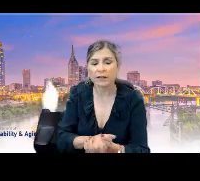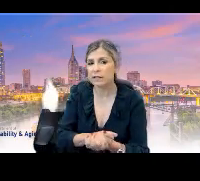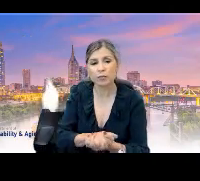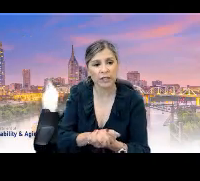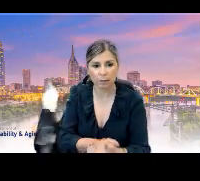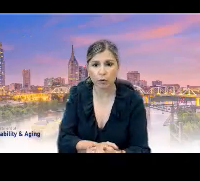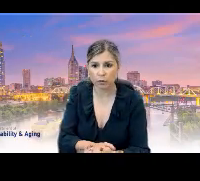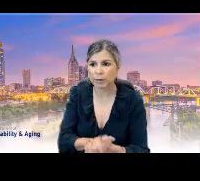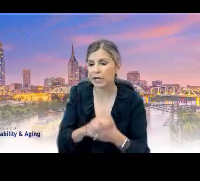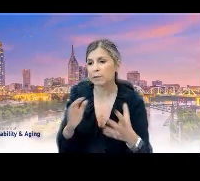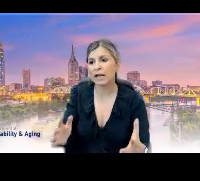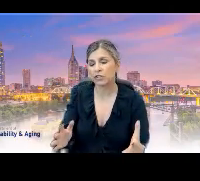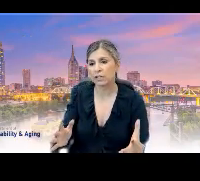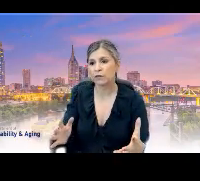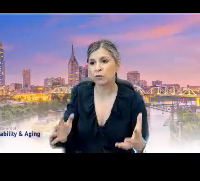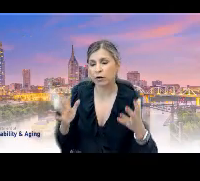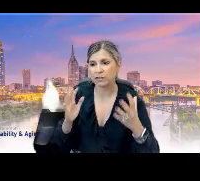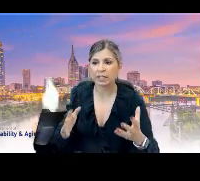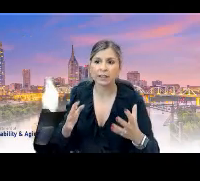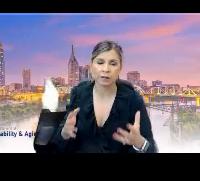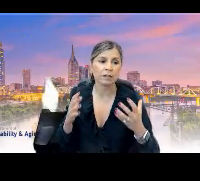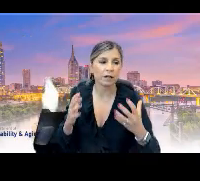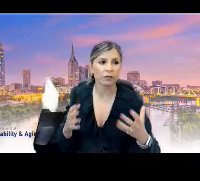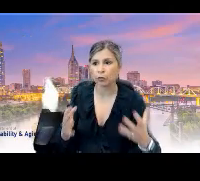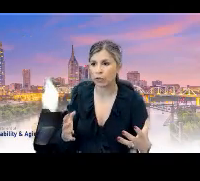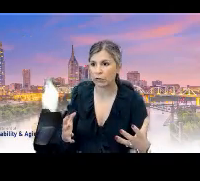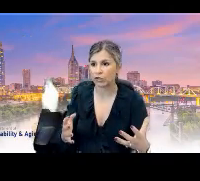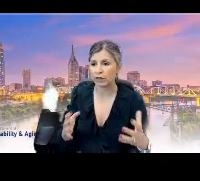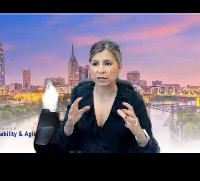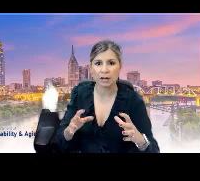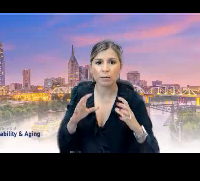This is really important because imagine if you are sitting in an uncomfortable